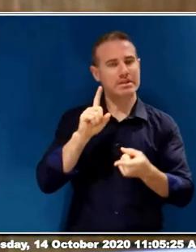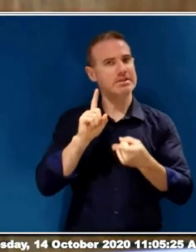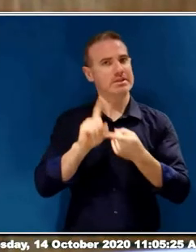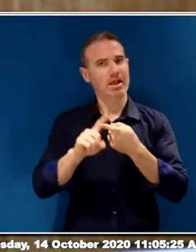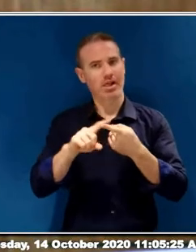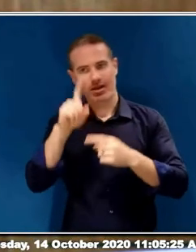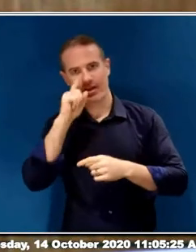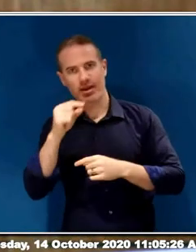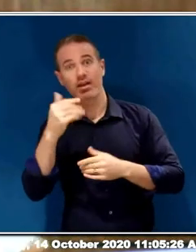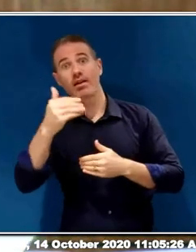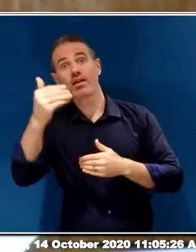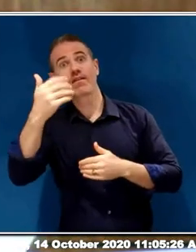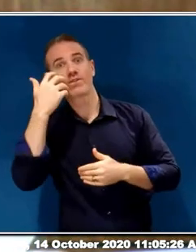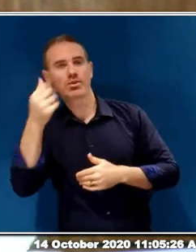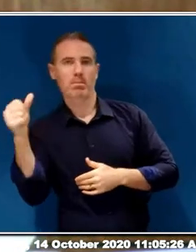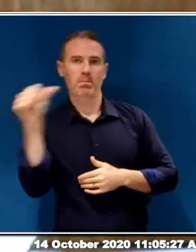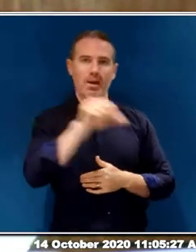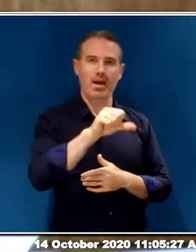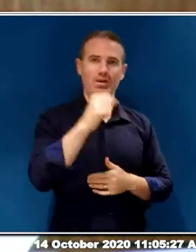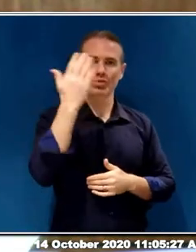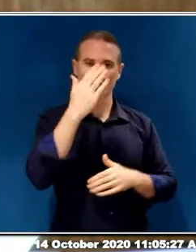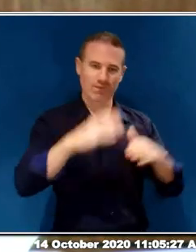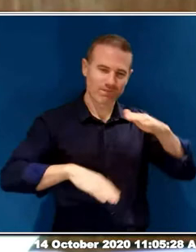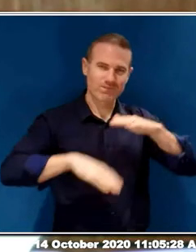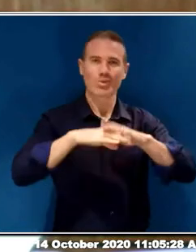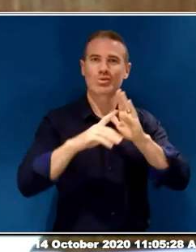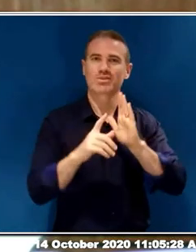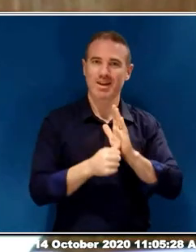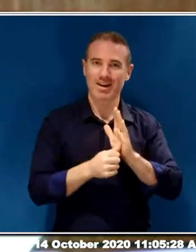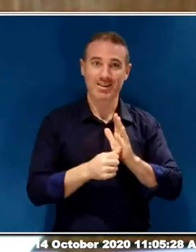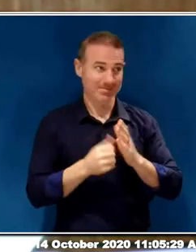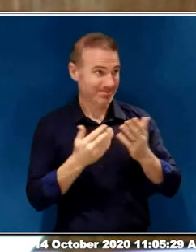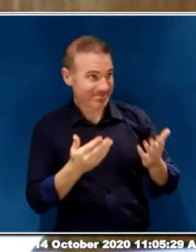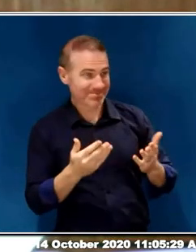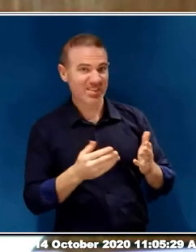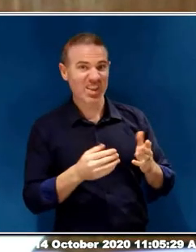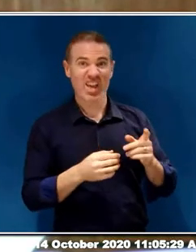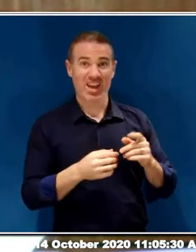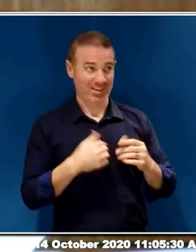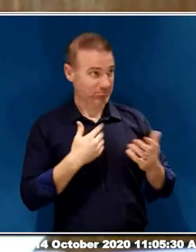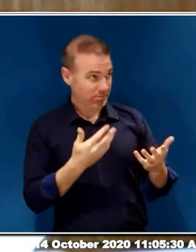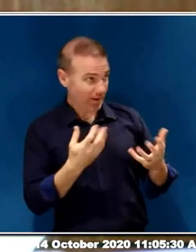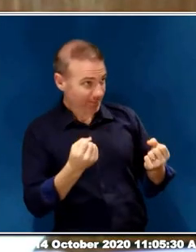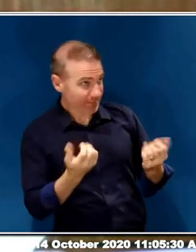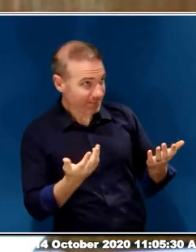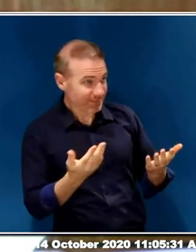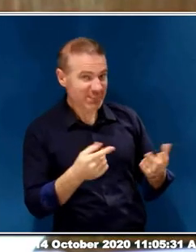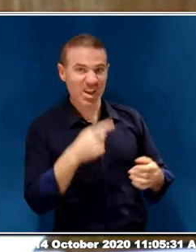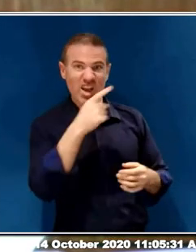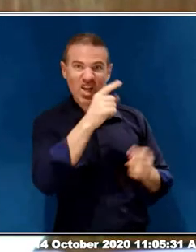At that point the Principal looked at the HOSEs and said "I've never heard of those documents."